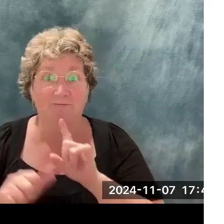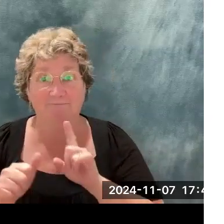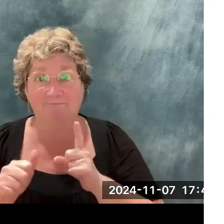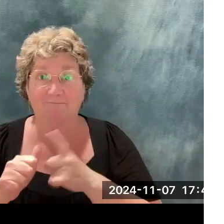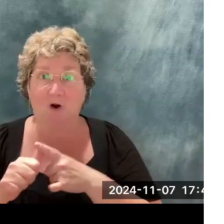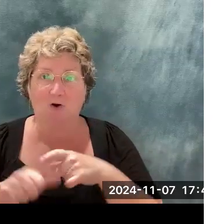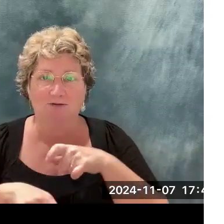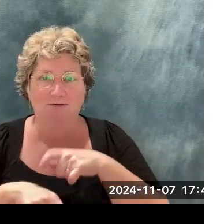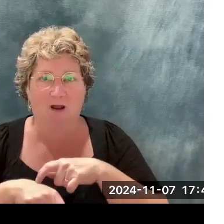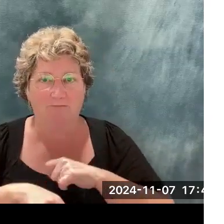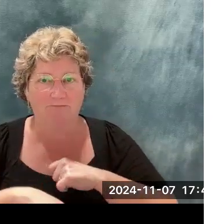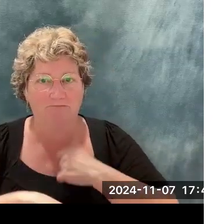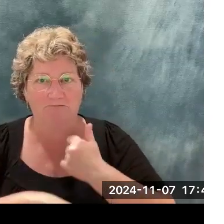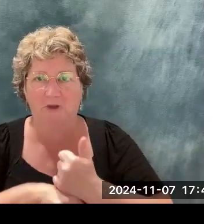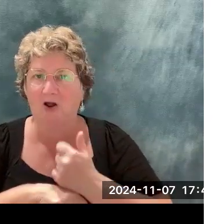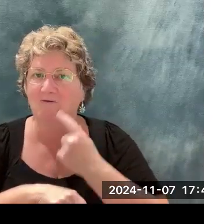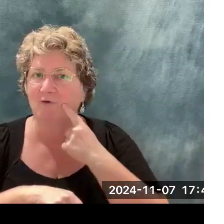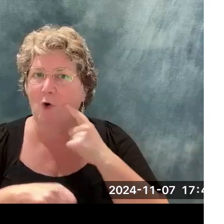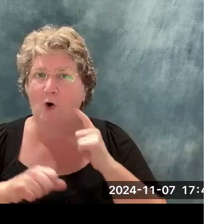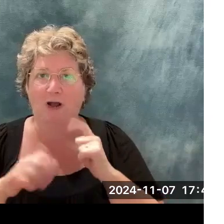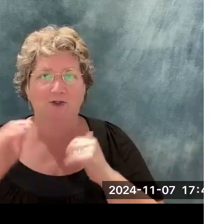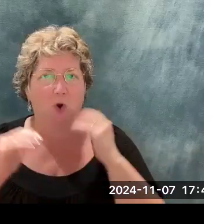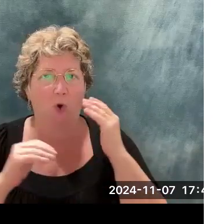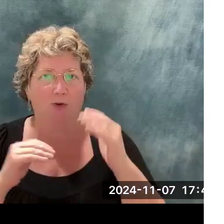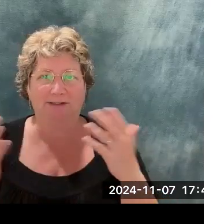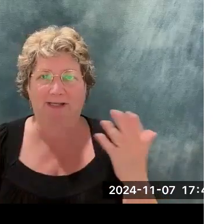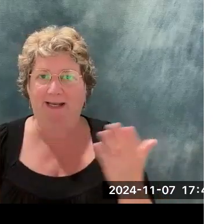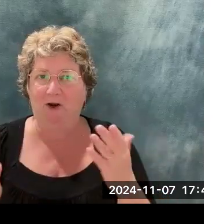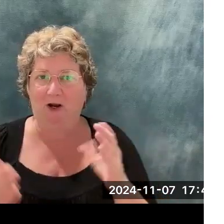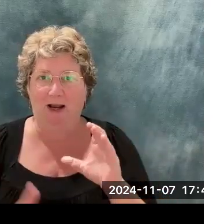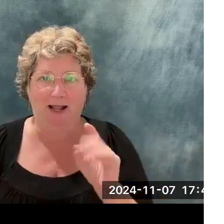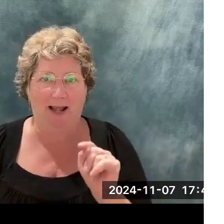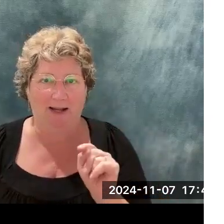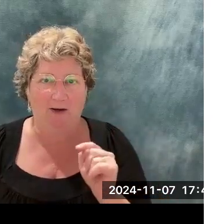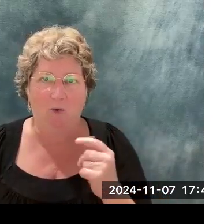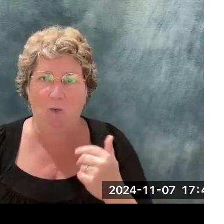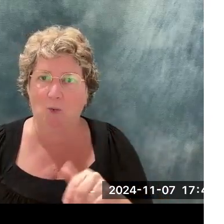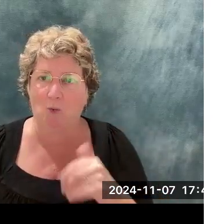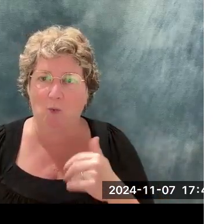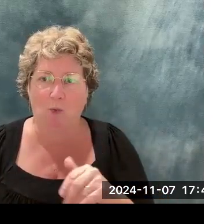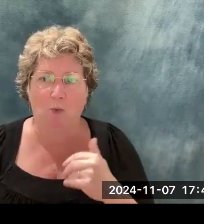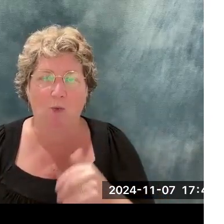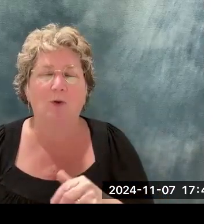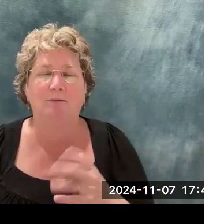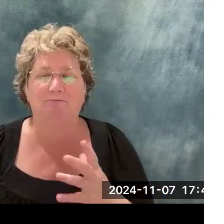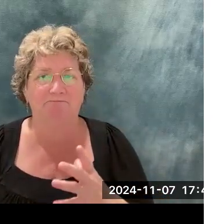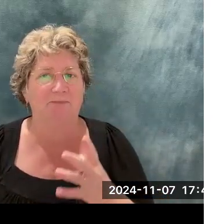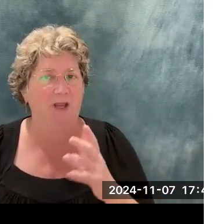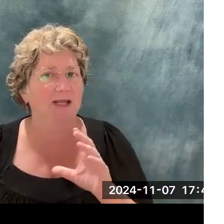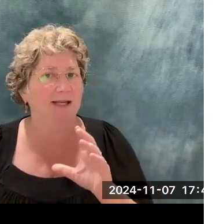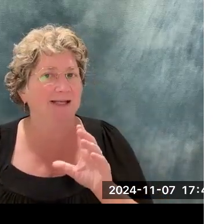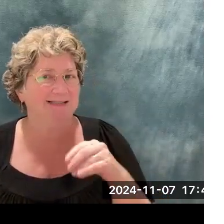in our state, and we hope certainly not the last located in New Haven, and accepting referrals from throughout the state.